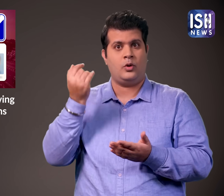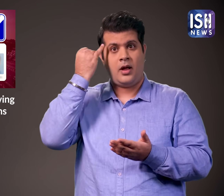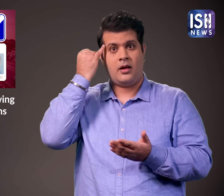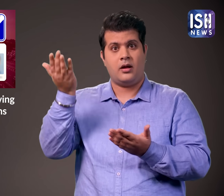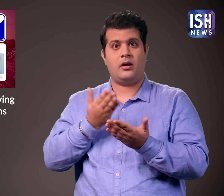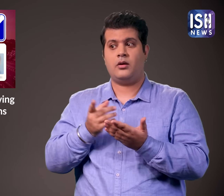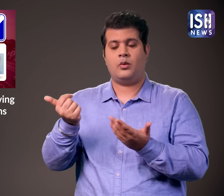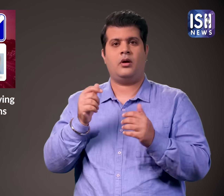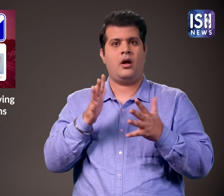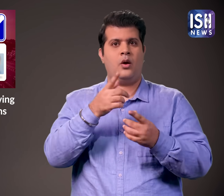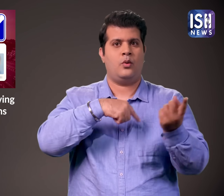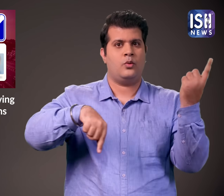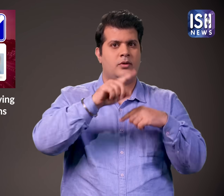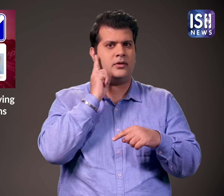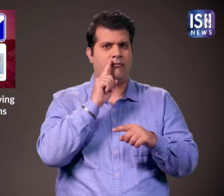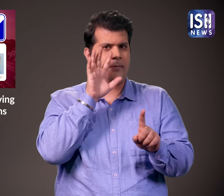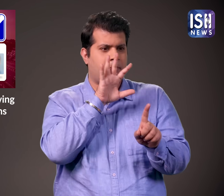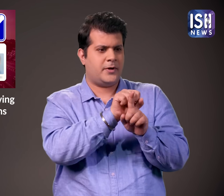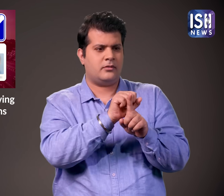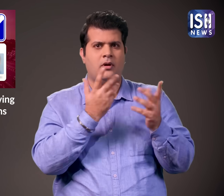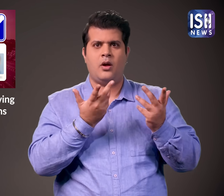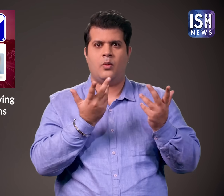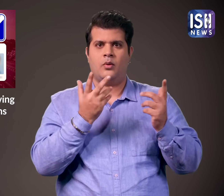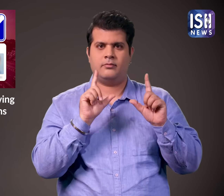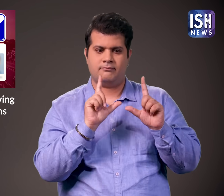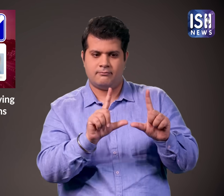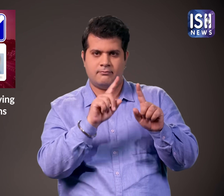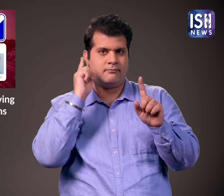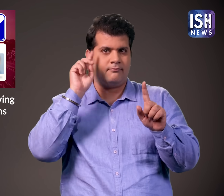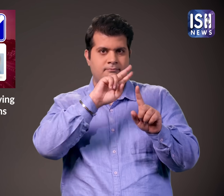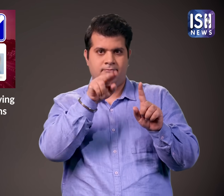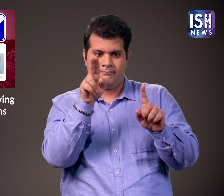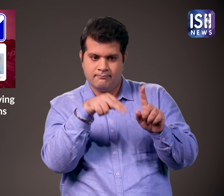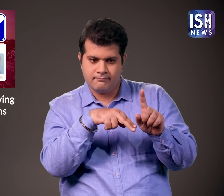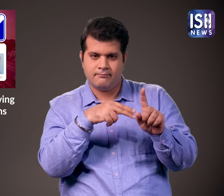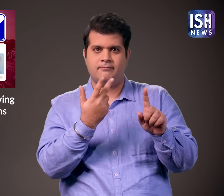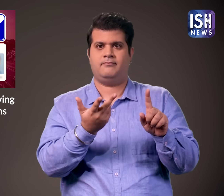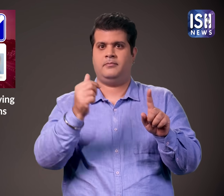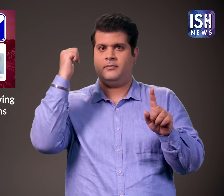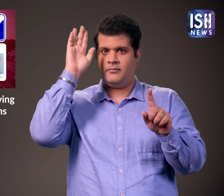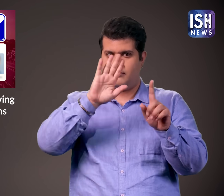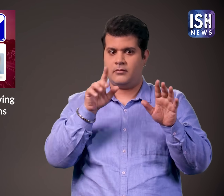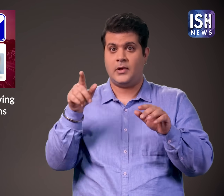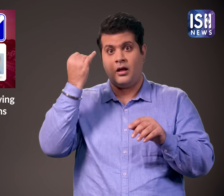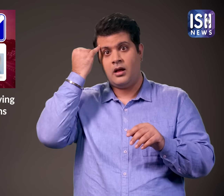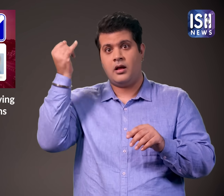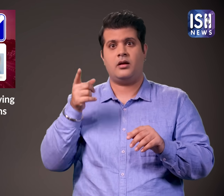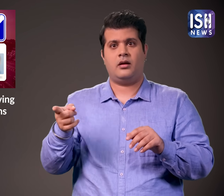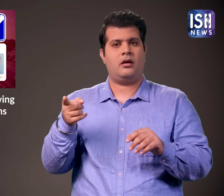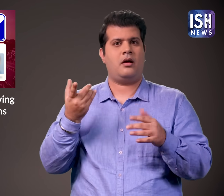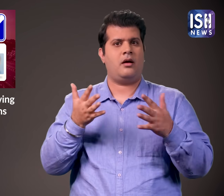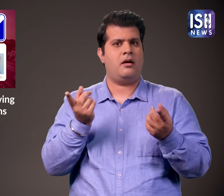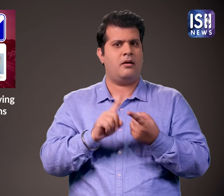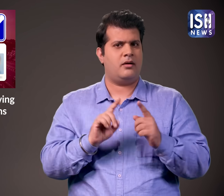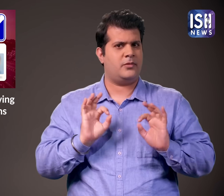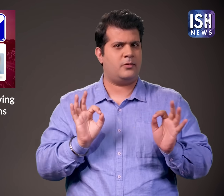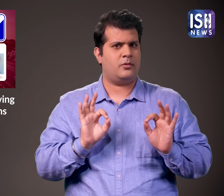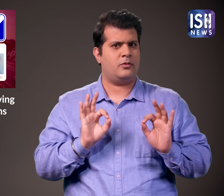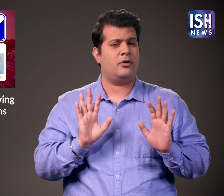using a common “Deaf Sign” logo on their vehicle so others can identify them. However, this isn't followed.